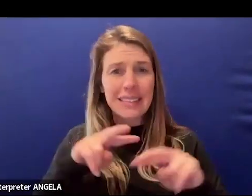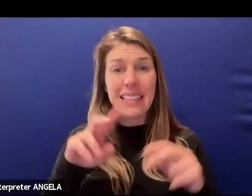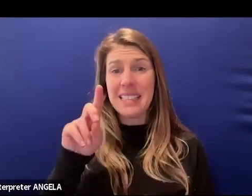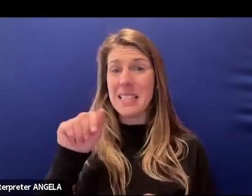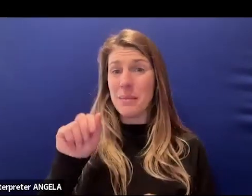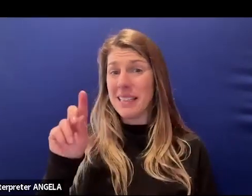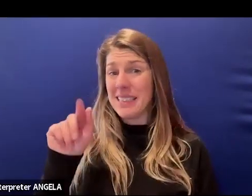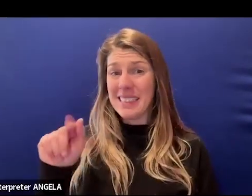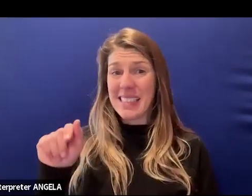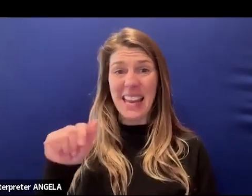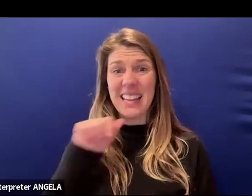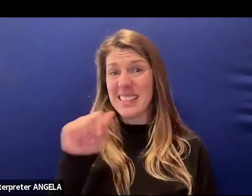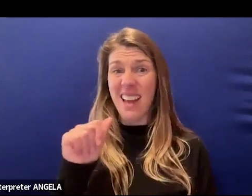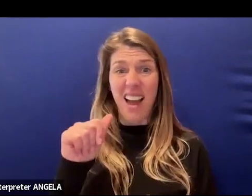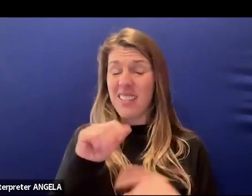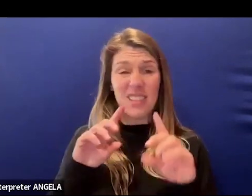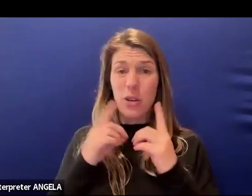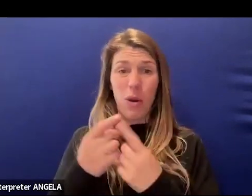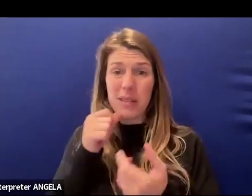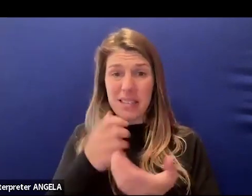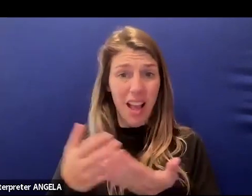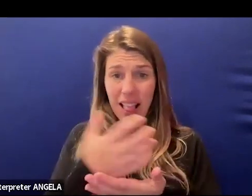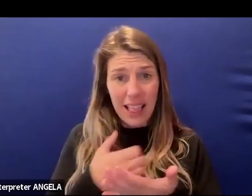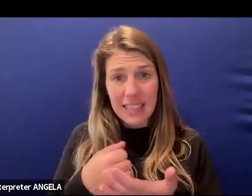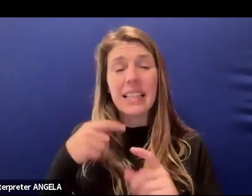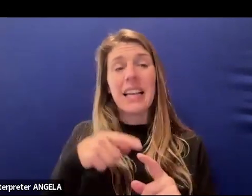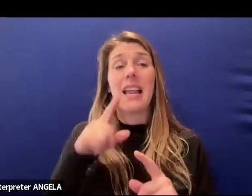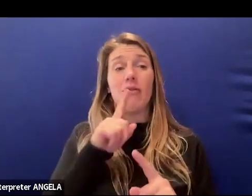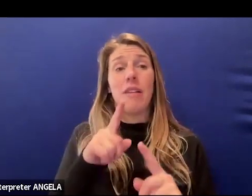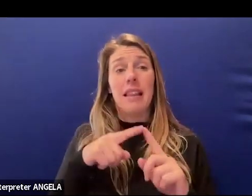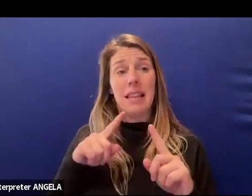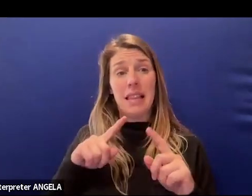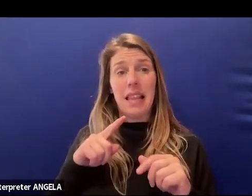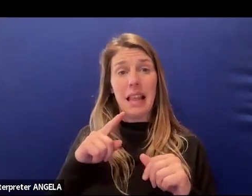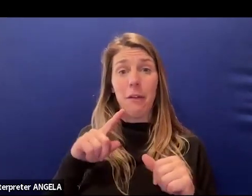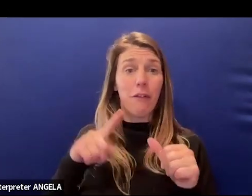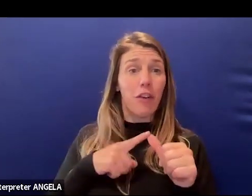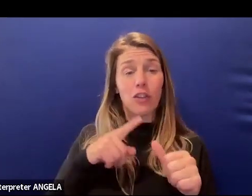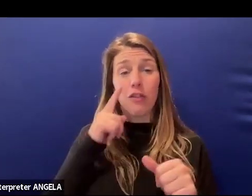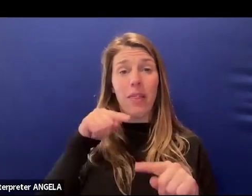that much disability data, departments aren't collecting it. Very early on in coming to AccessComputing,